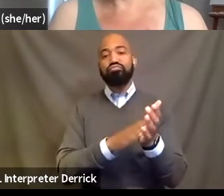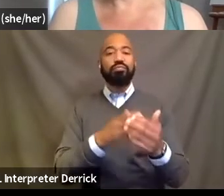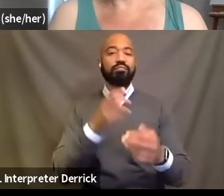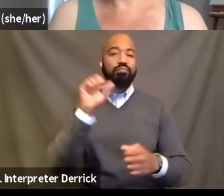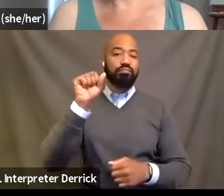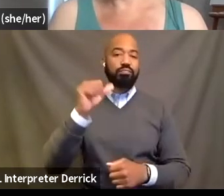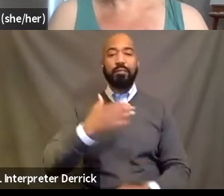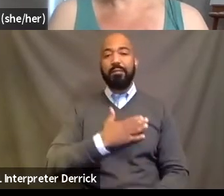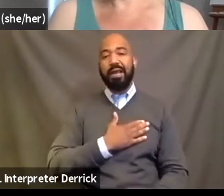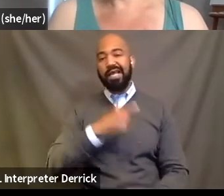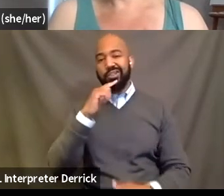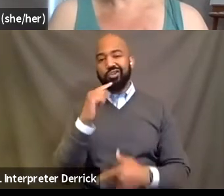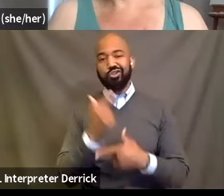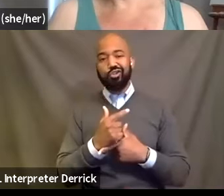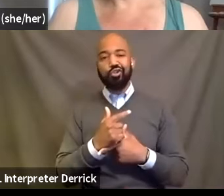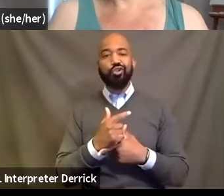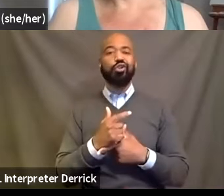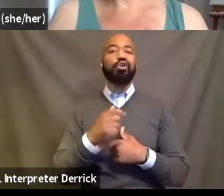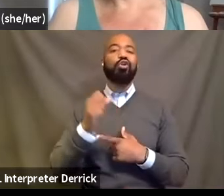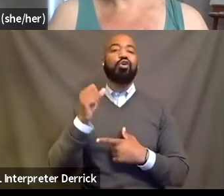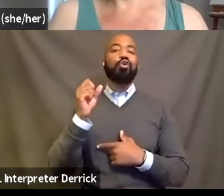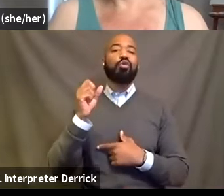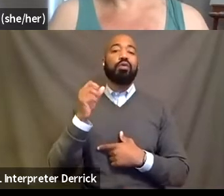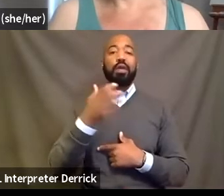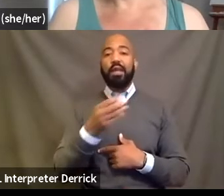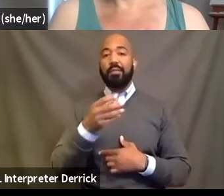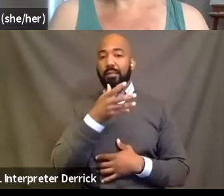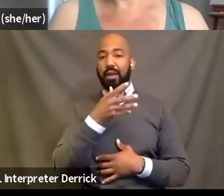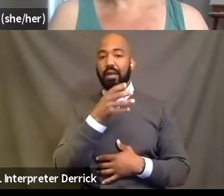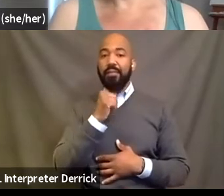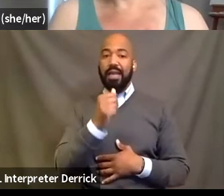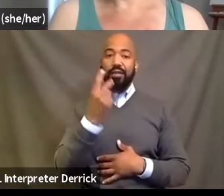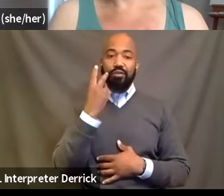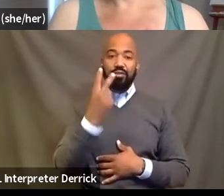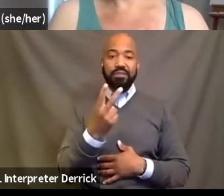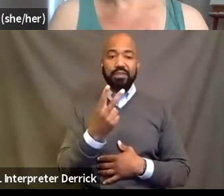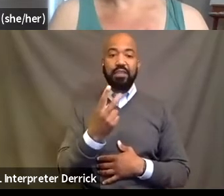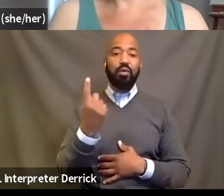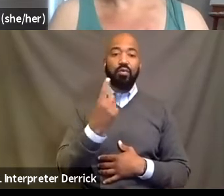Benjamin (they/them/elle): And Doris my mom why the heck not and then spotlight them hi our.